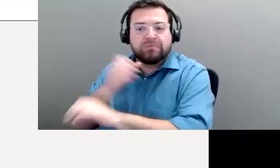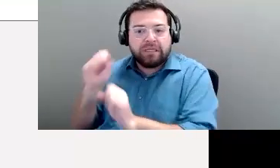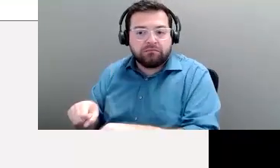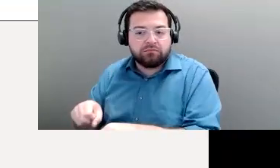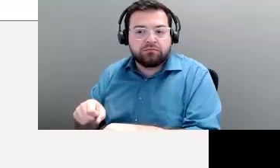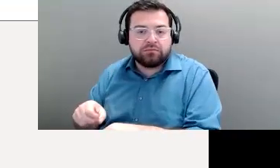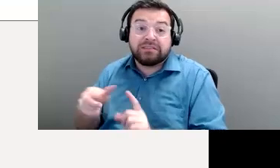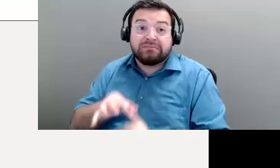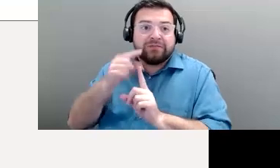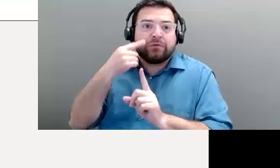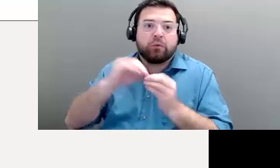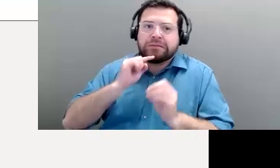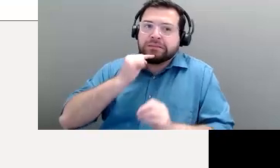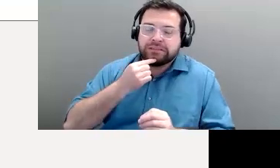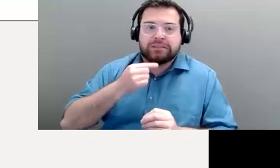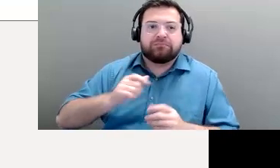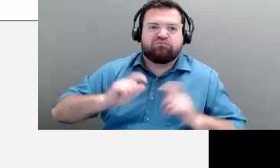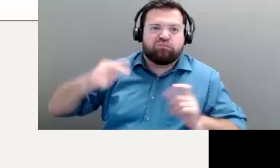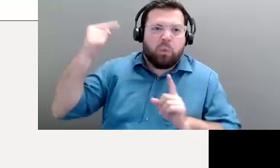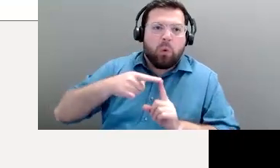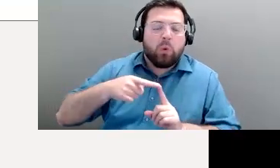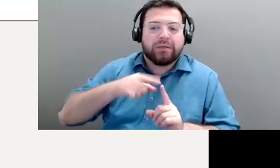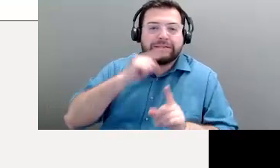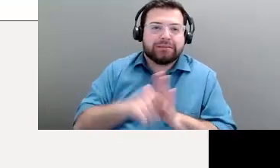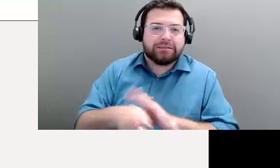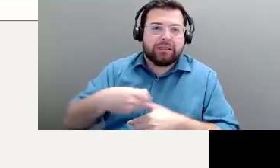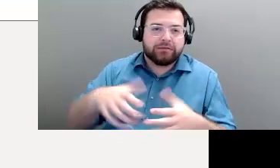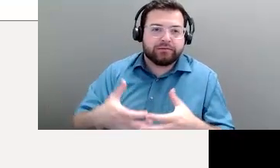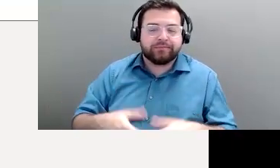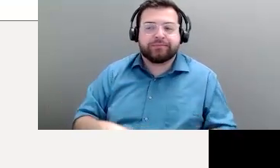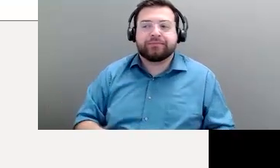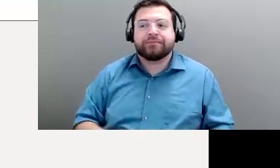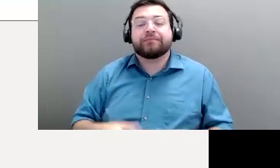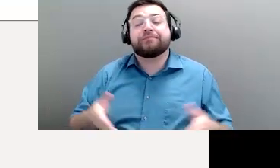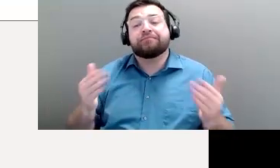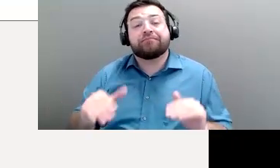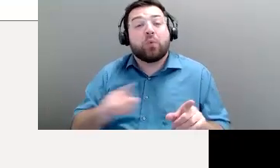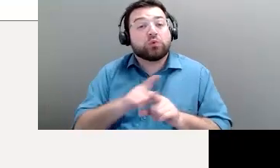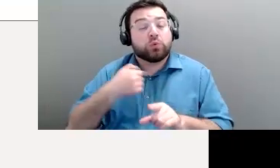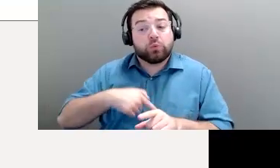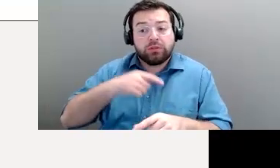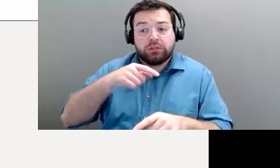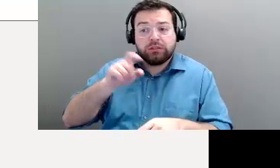We also want to monitor student activity, and make sure that students are keeping up with the coursework.